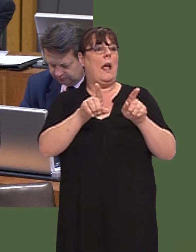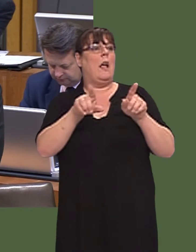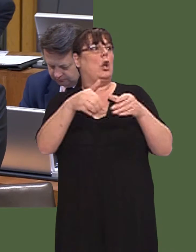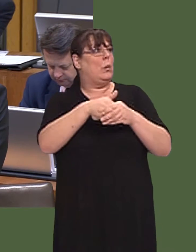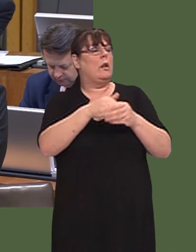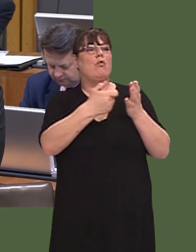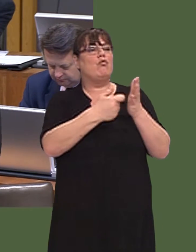scheme.